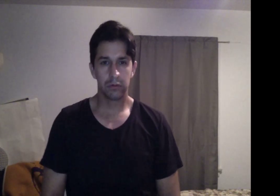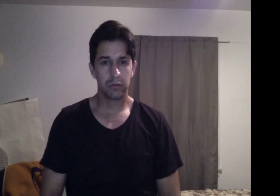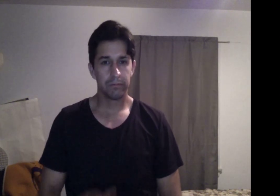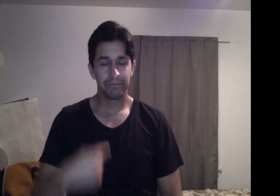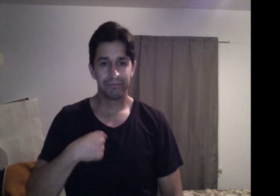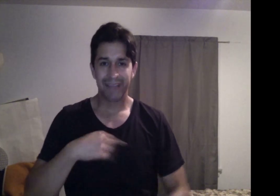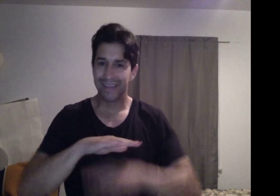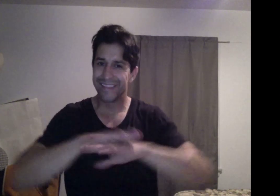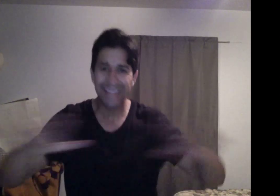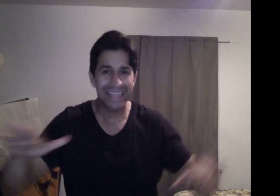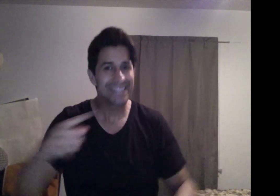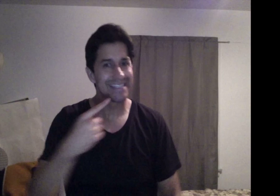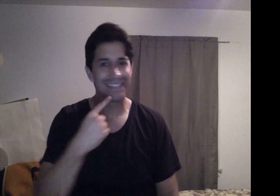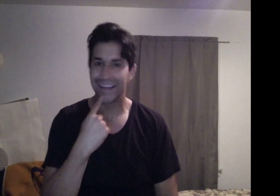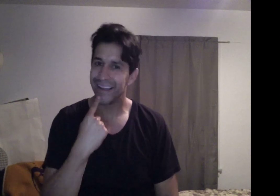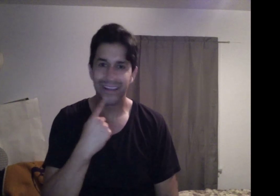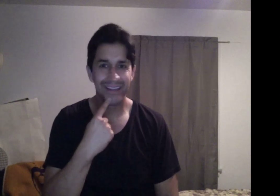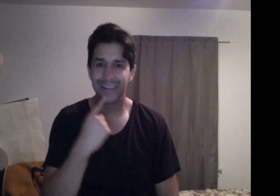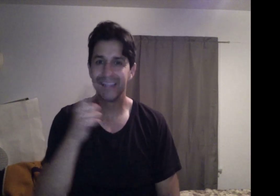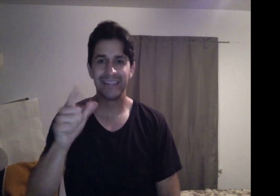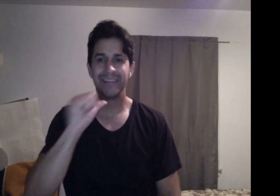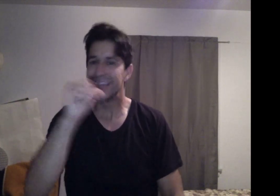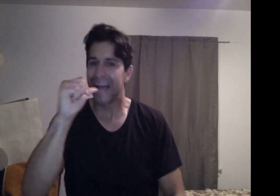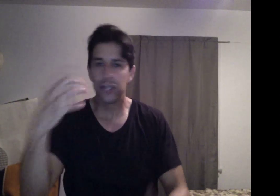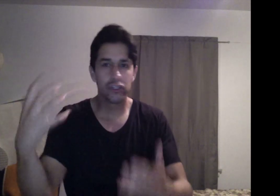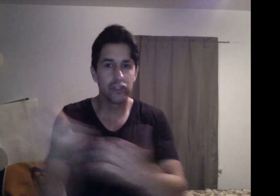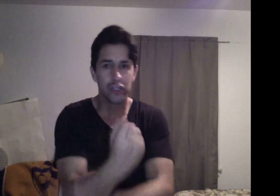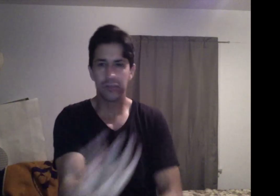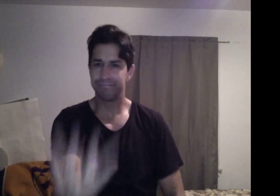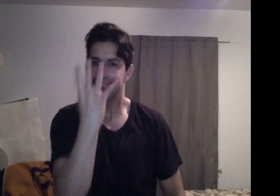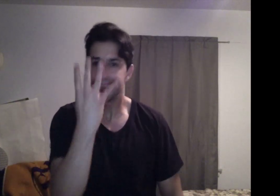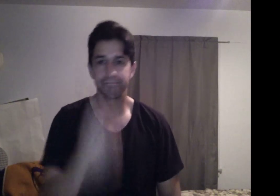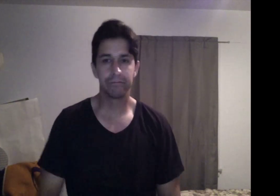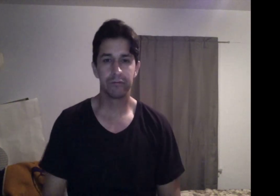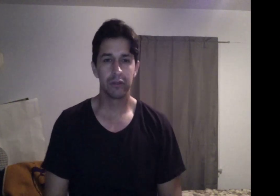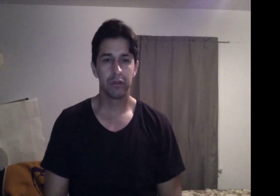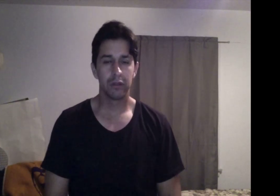I did not say he does not deserve to be behind bars.